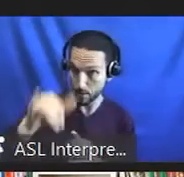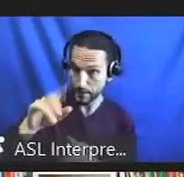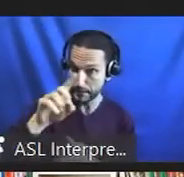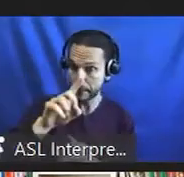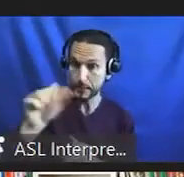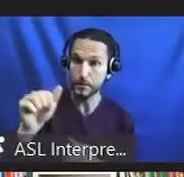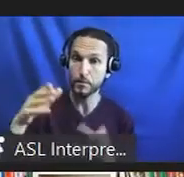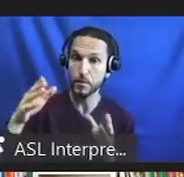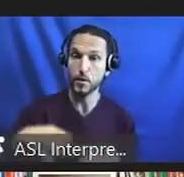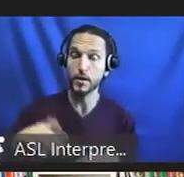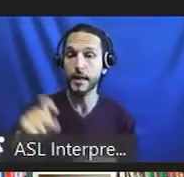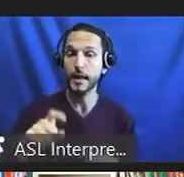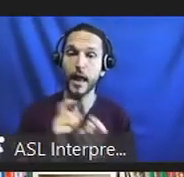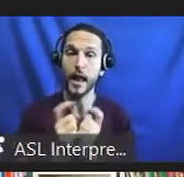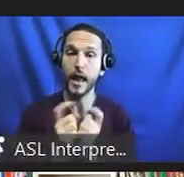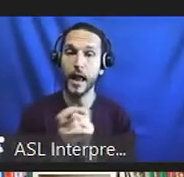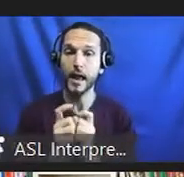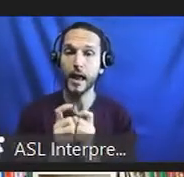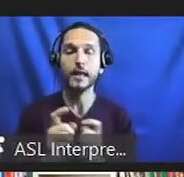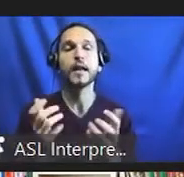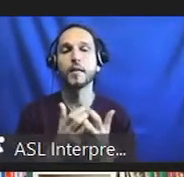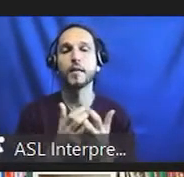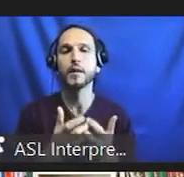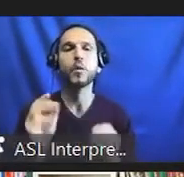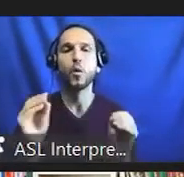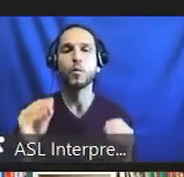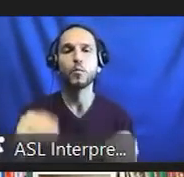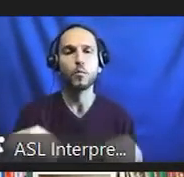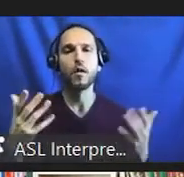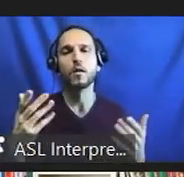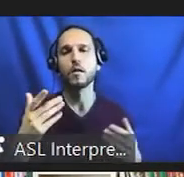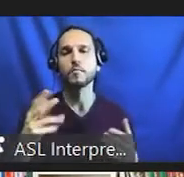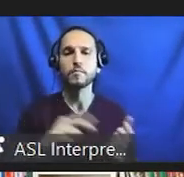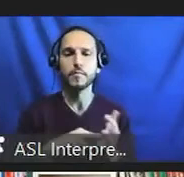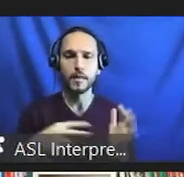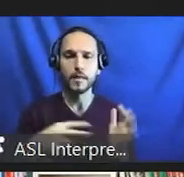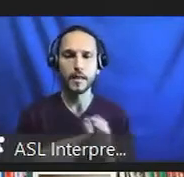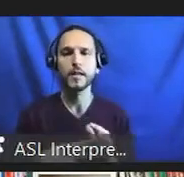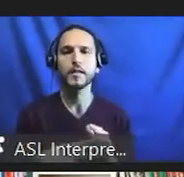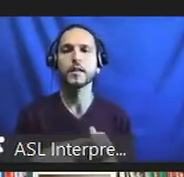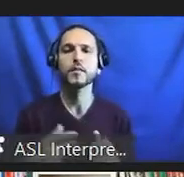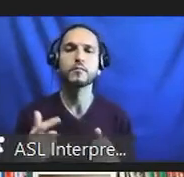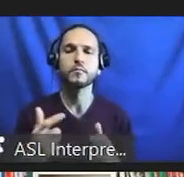an accommodation but did not provide it, there could be or there would be larger civil penalties.